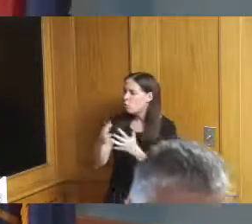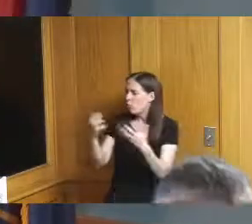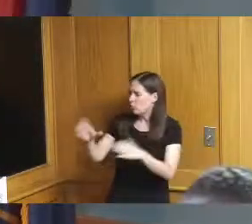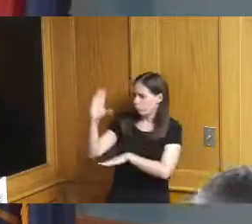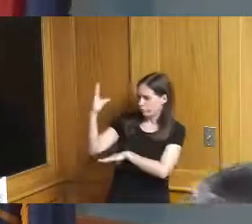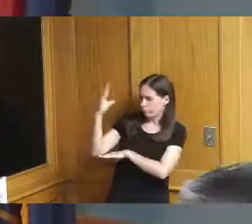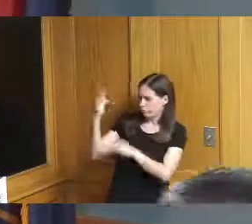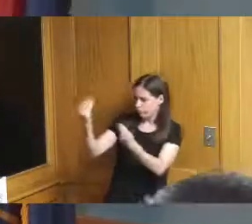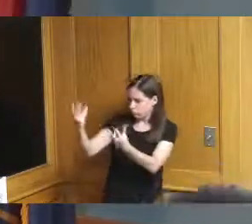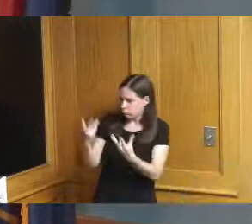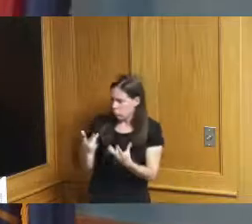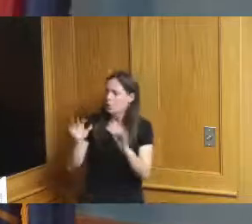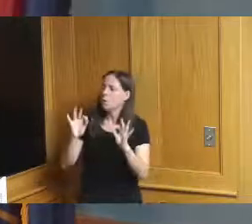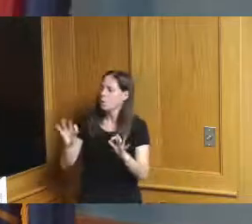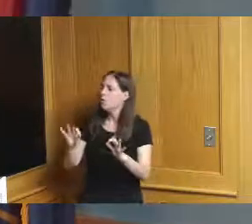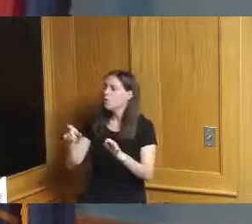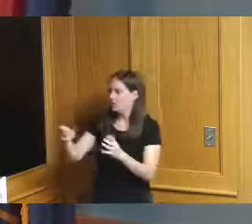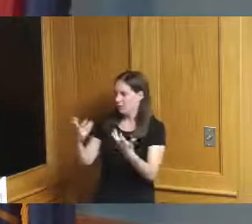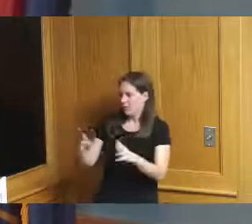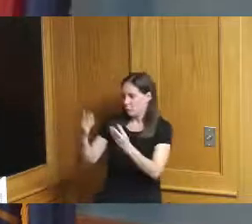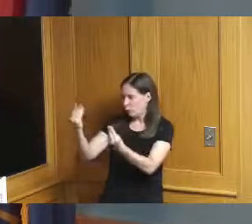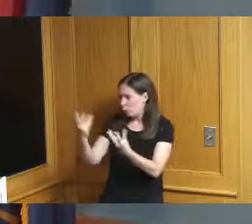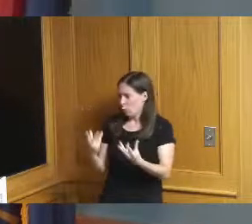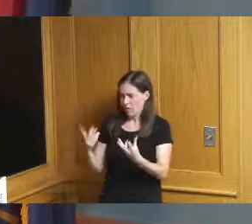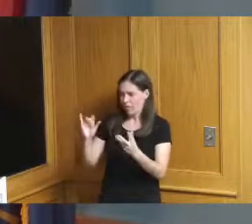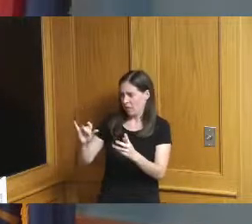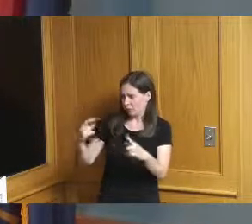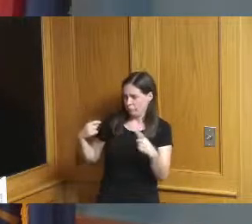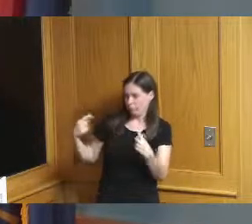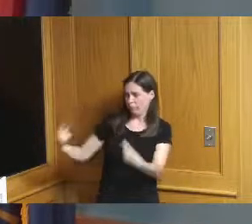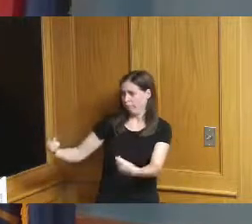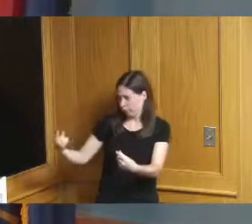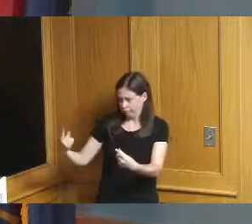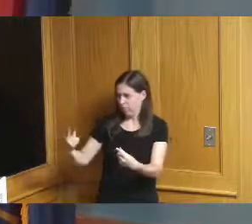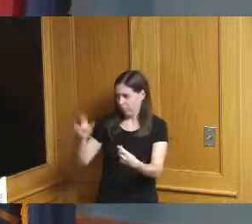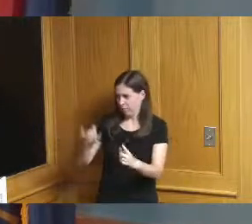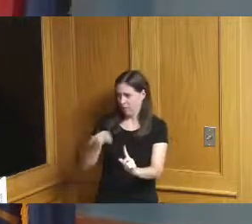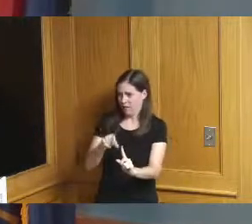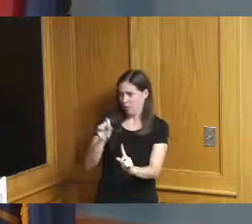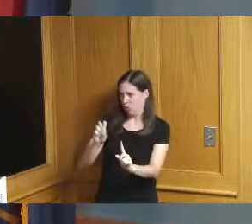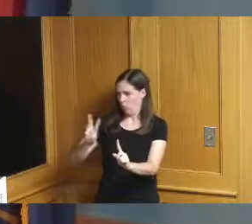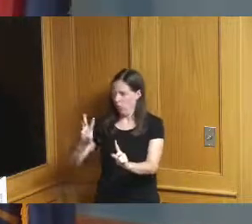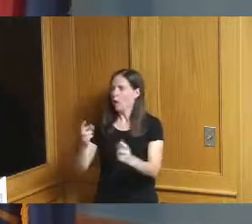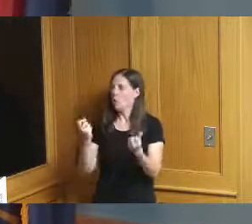you were saying has been around forever and there have been many other upgrades i won't make a lot